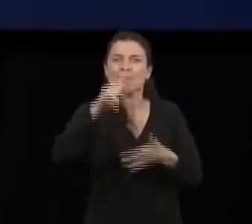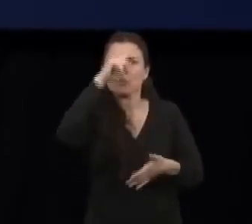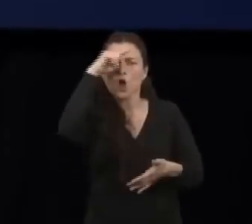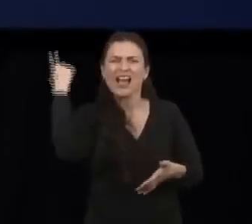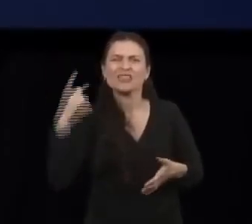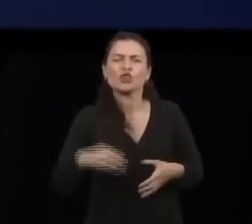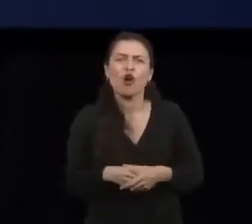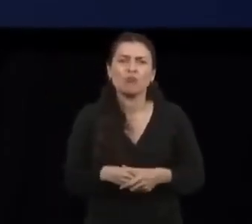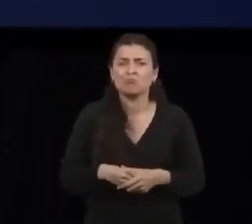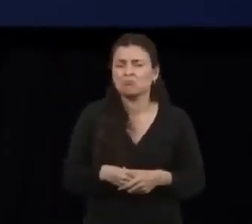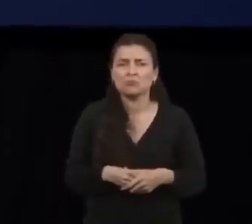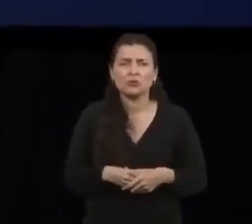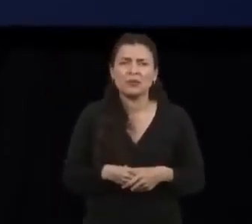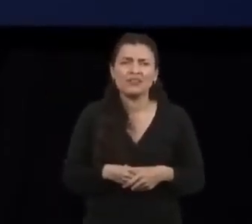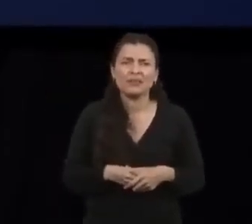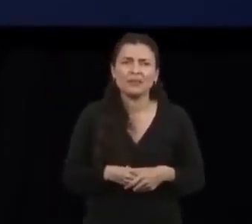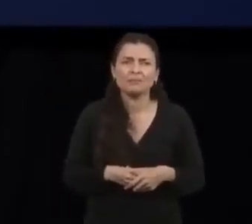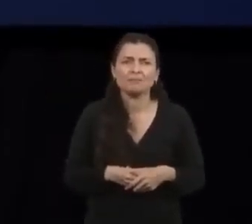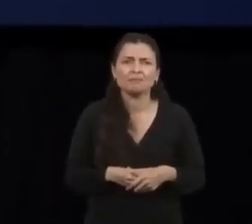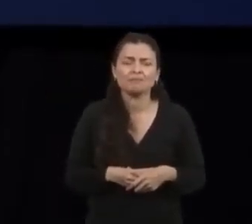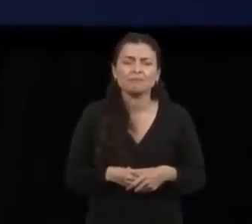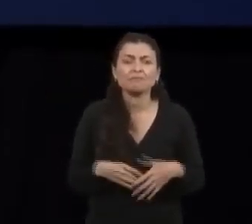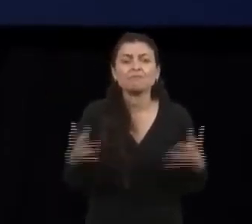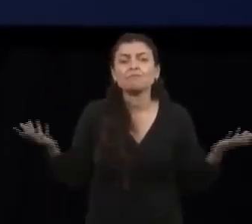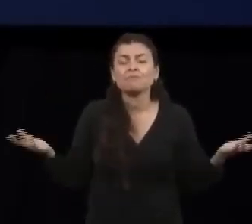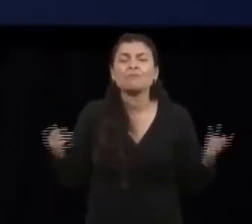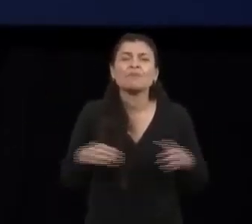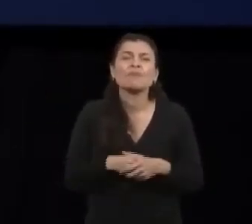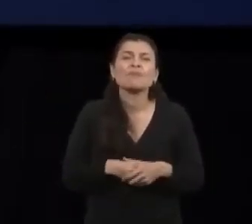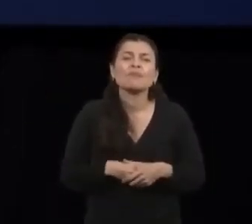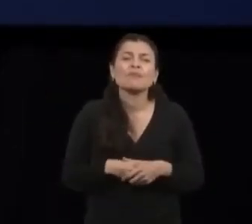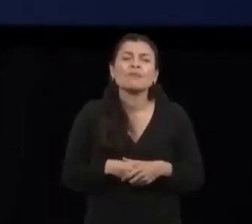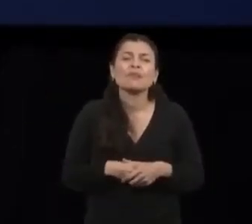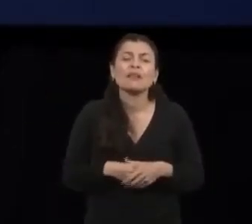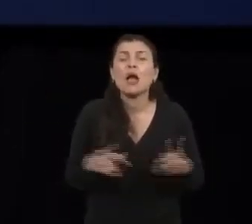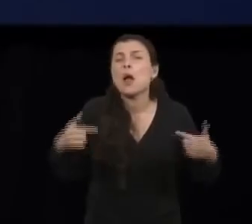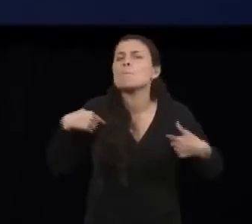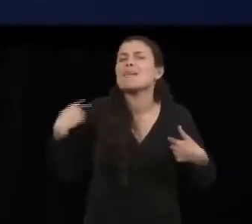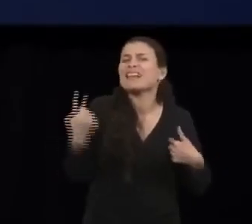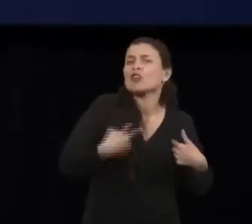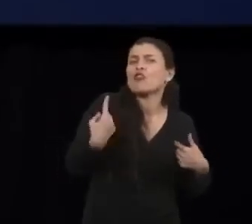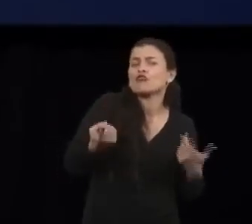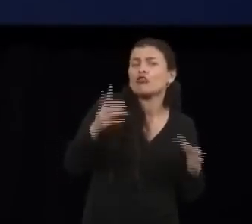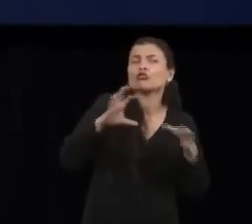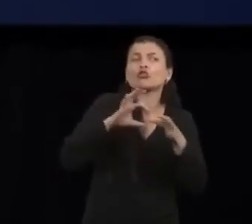for alquilerism. Of course, for us the advance freedom